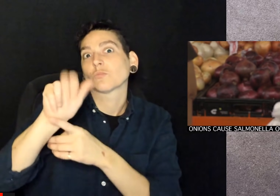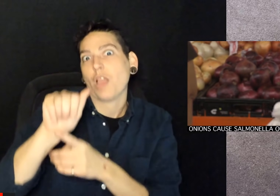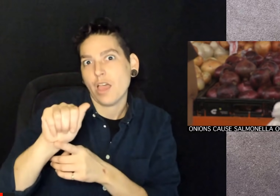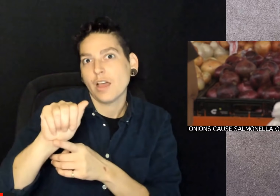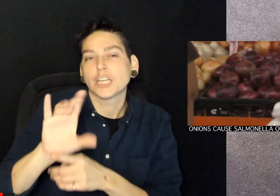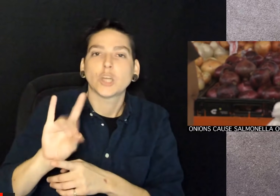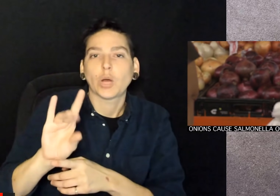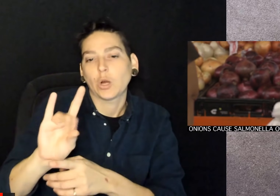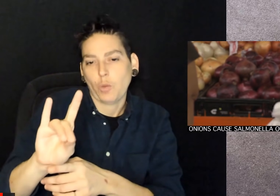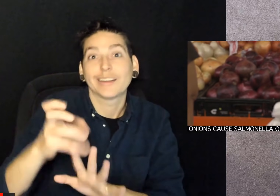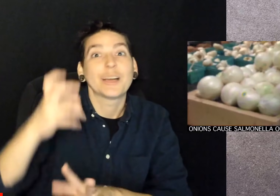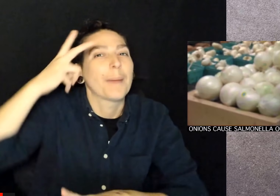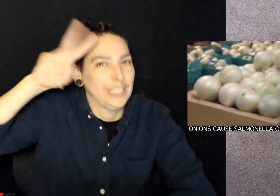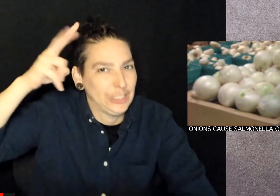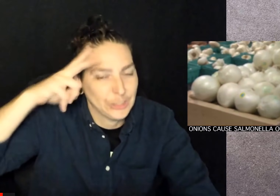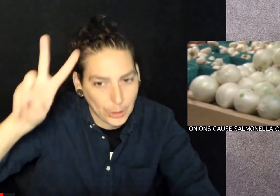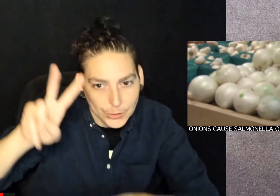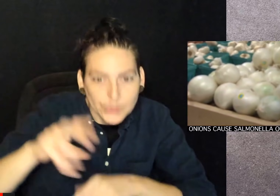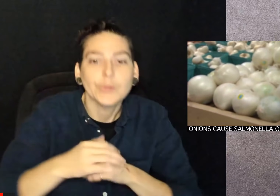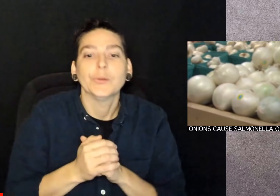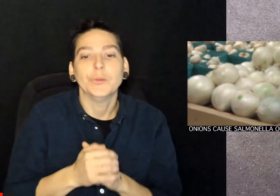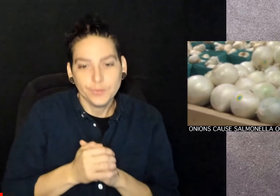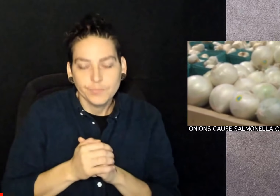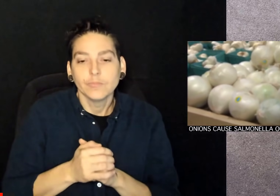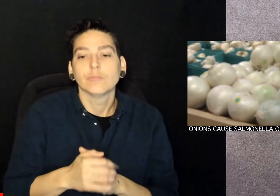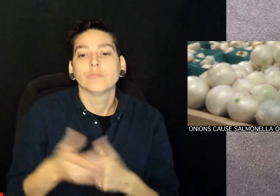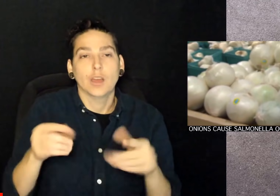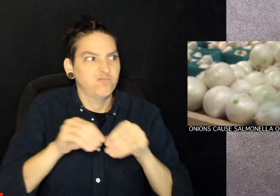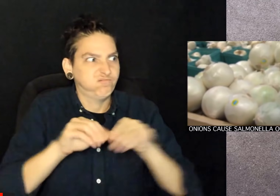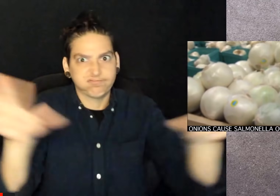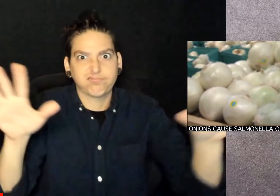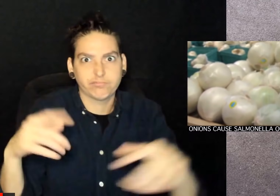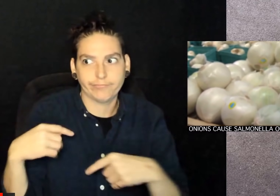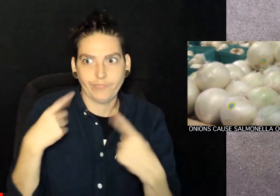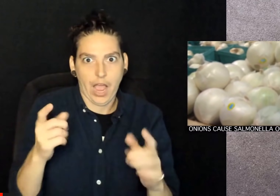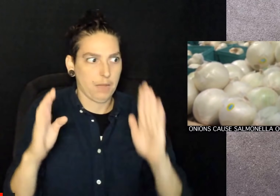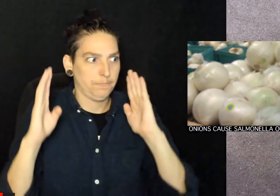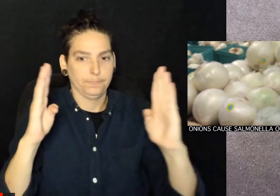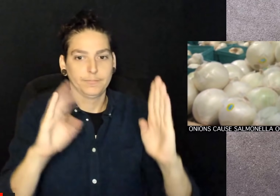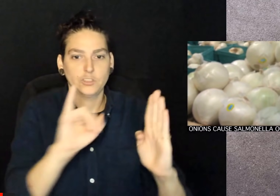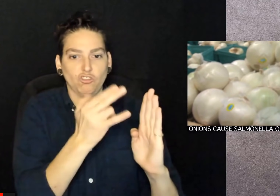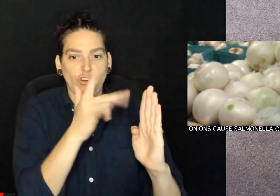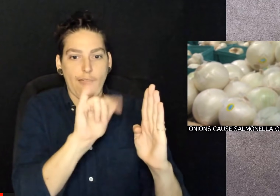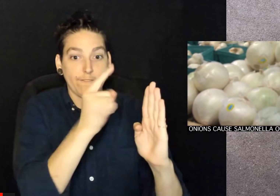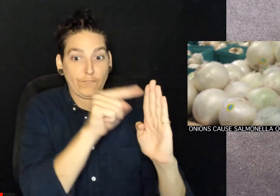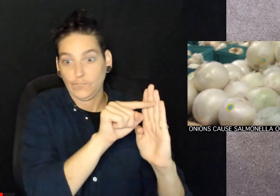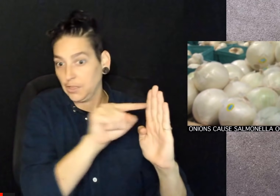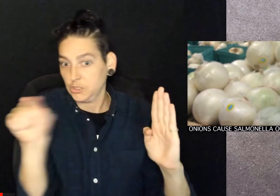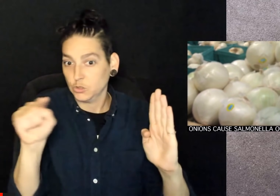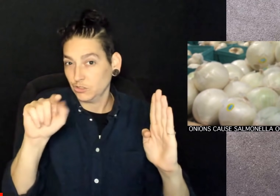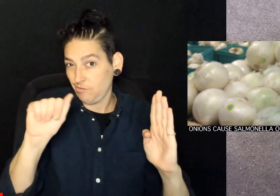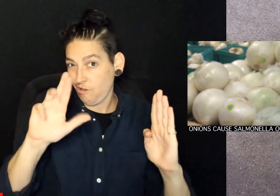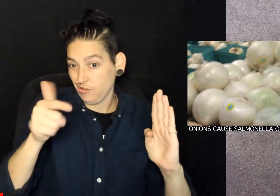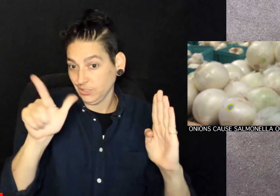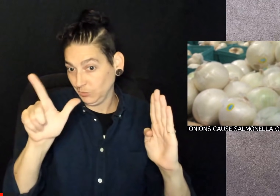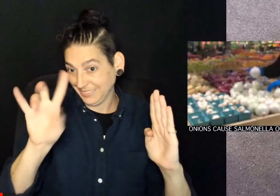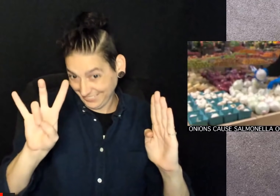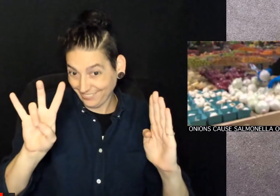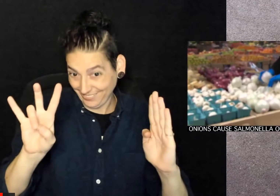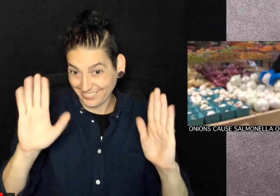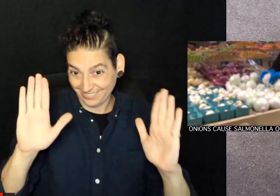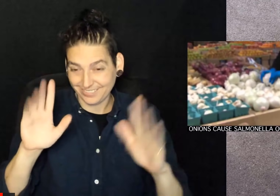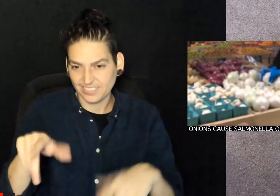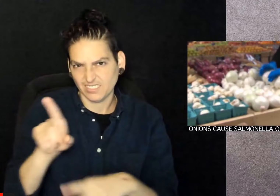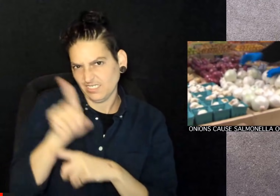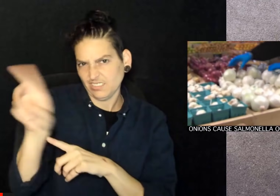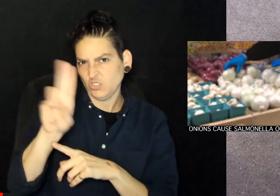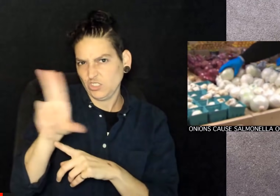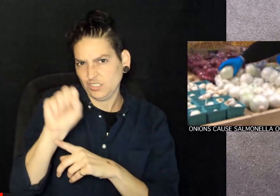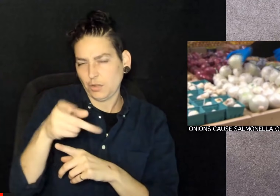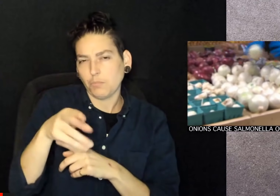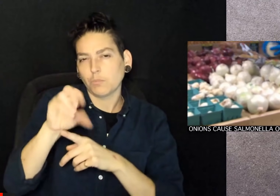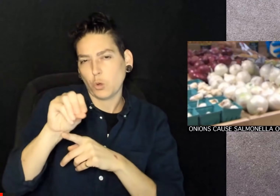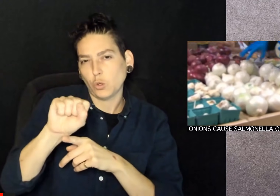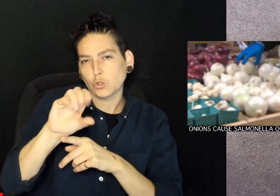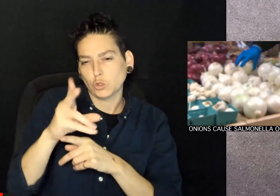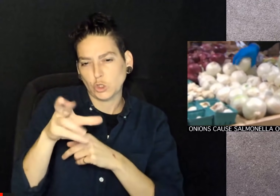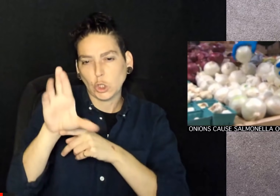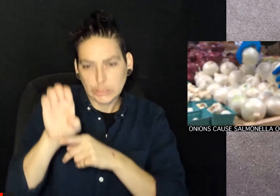and yellow onions from Chihuahua Mexico dated July 1 to August 27 and distributed in the